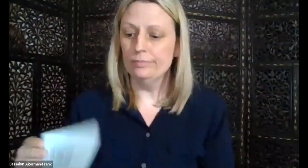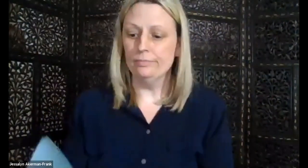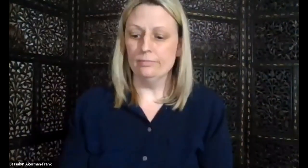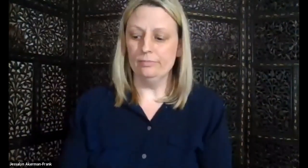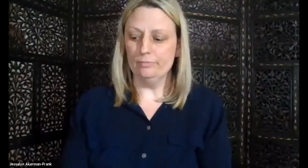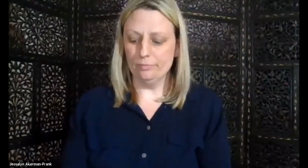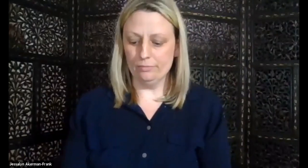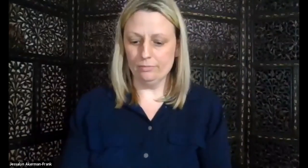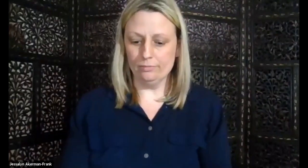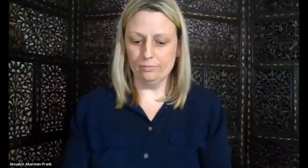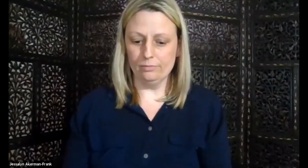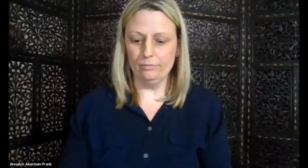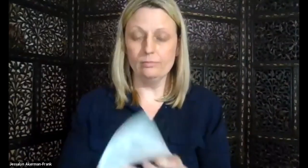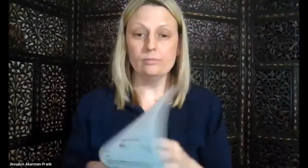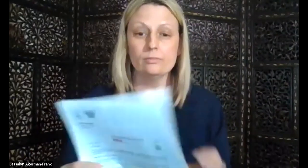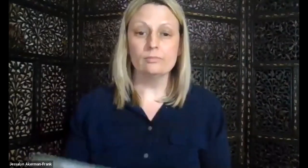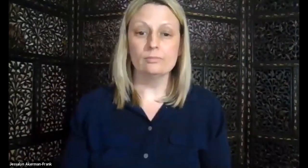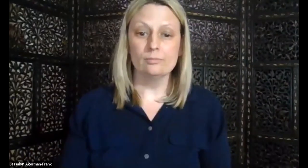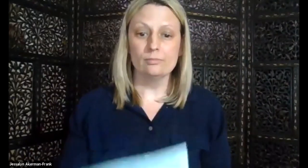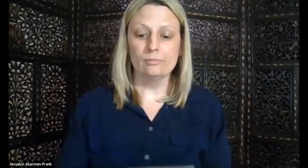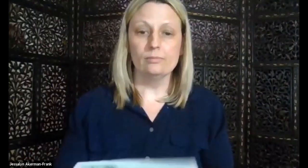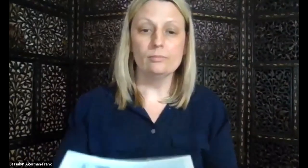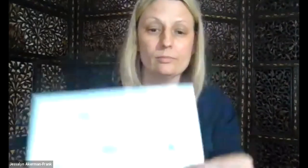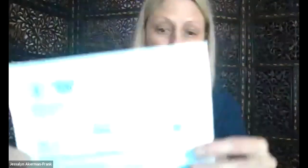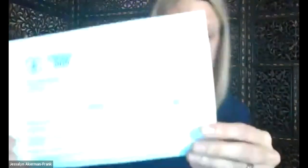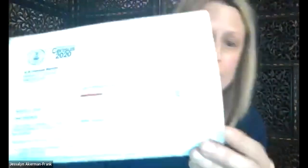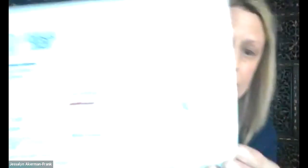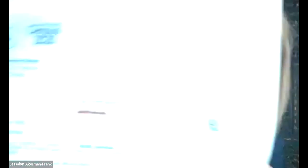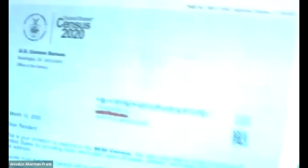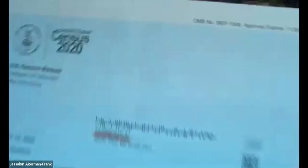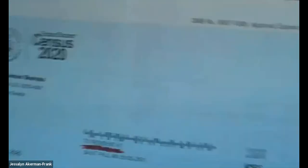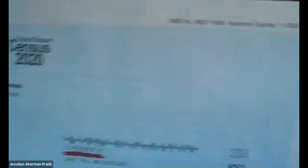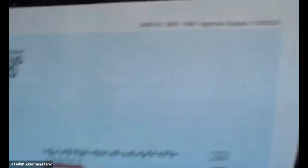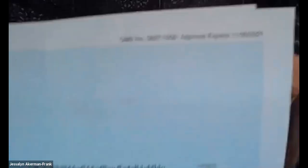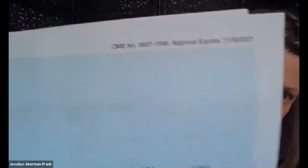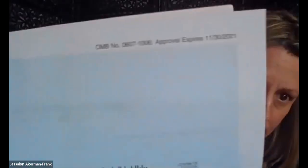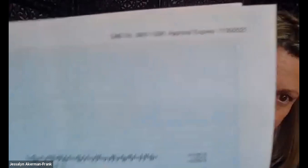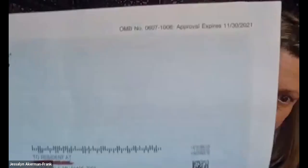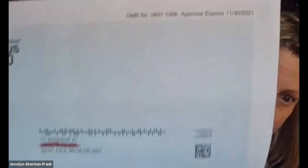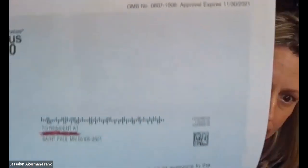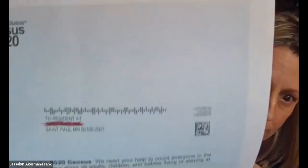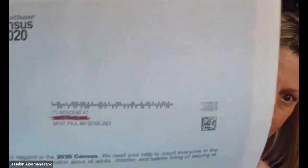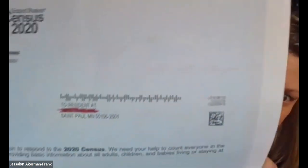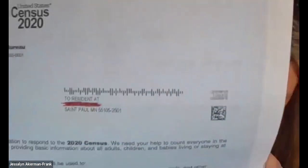So, many are concerned, especially in the Deaf Community that this was not the actual census and it was